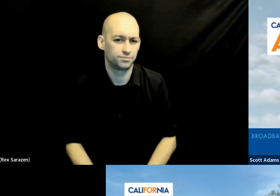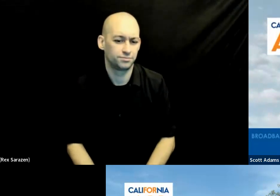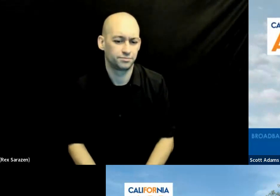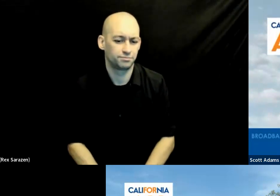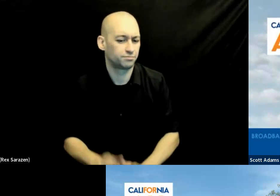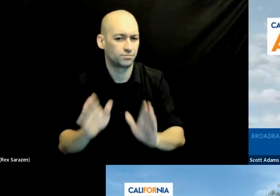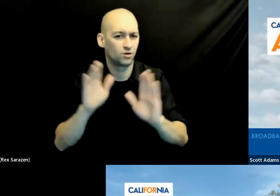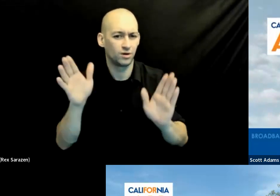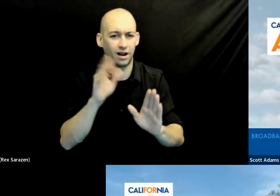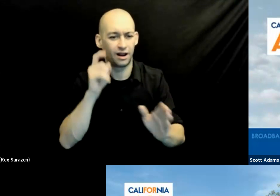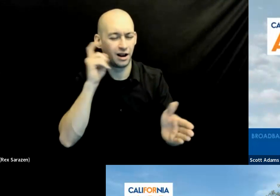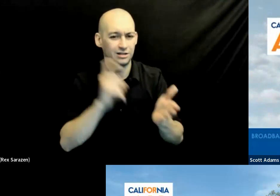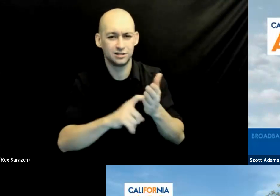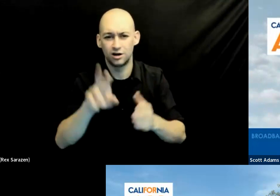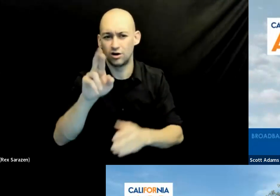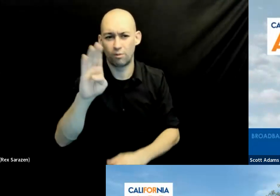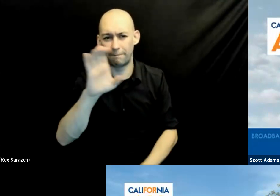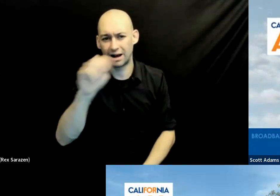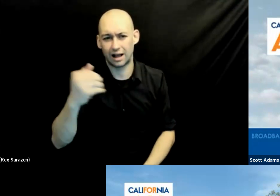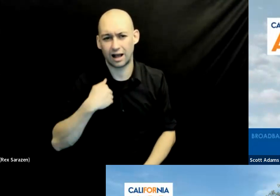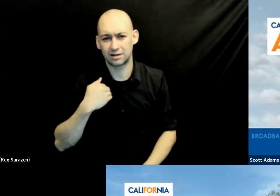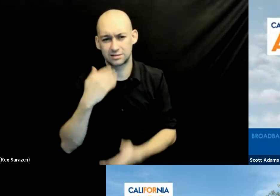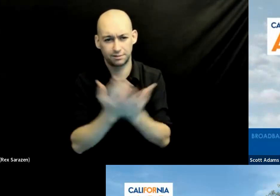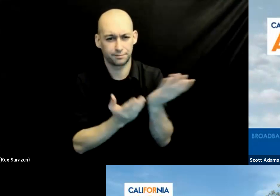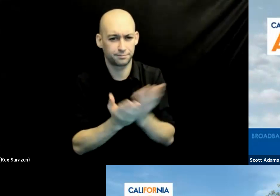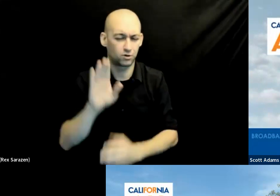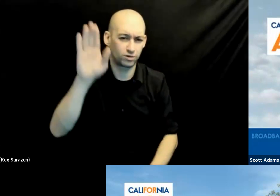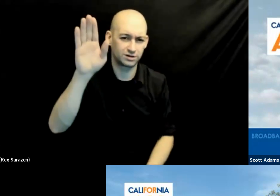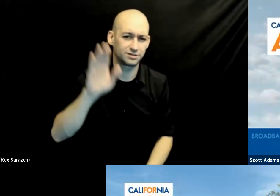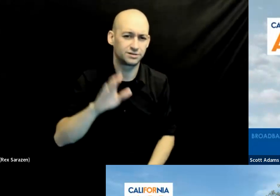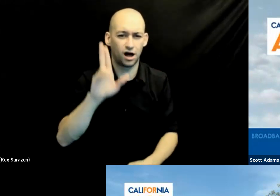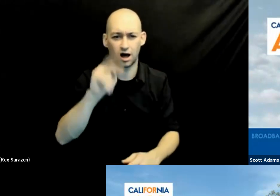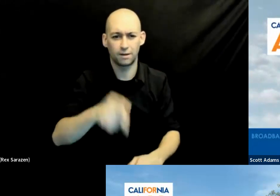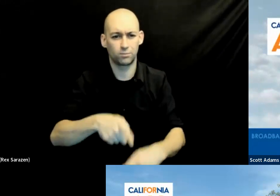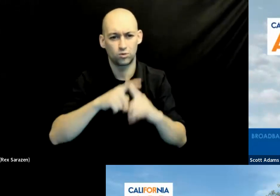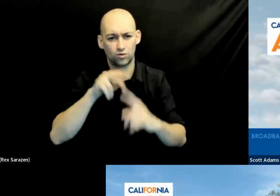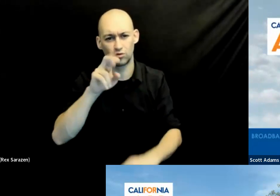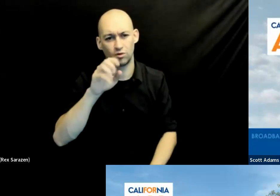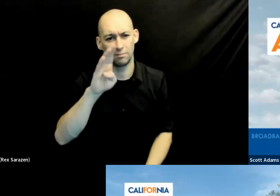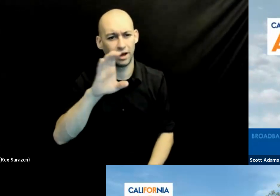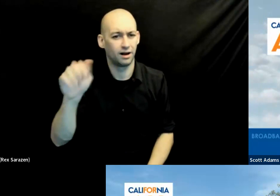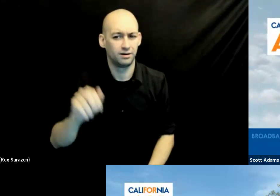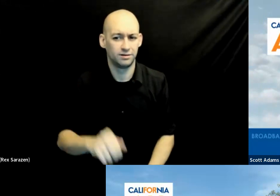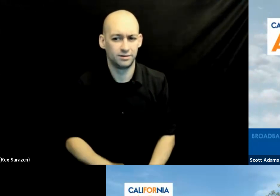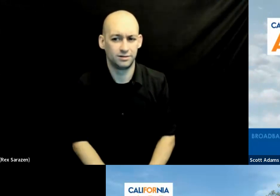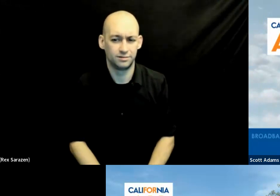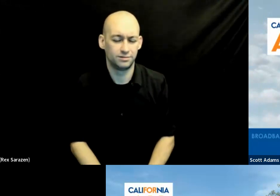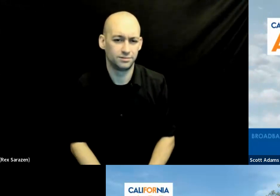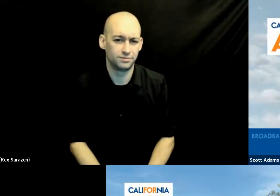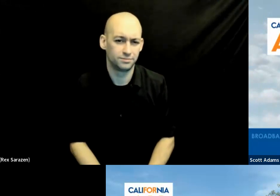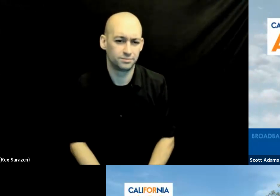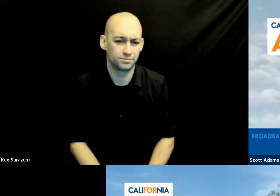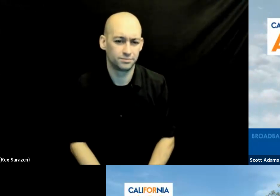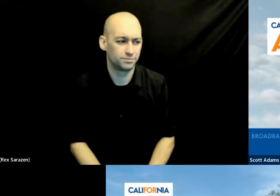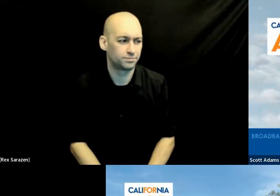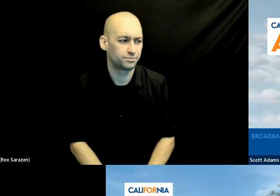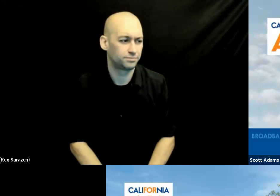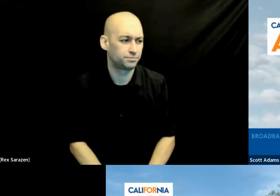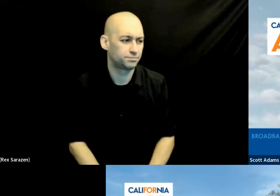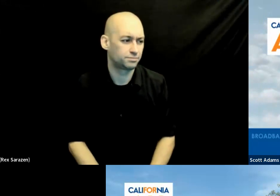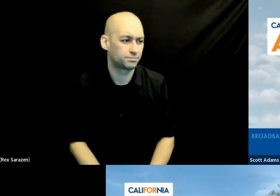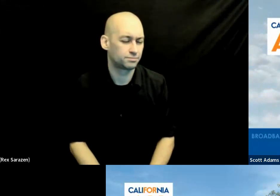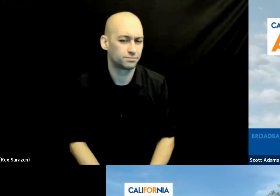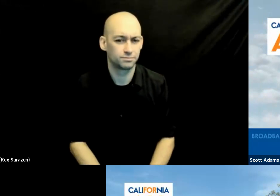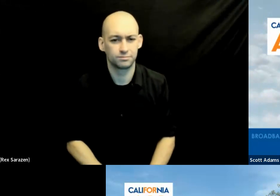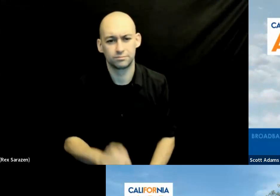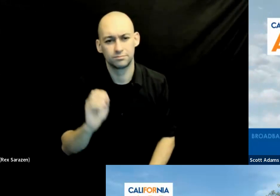and I acknowledge that Rebecca has her hand raised again. So if we want to unmute Rebecca. Alright.